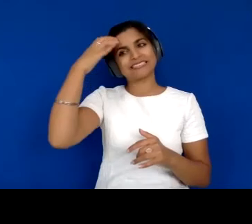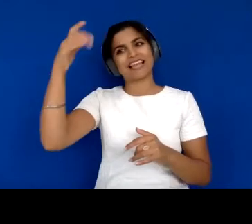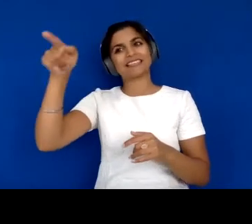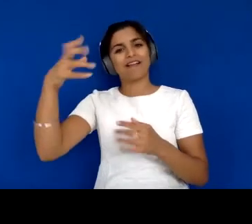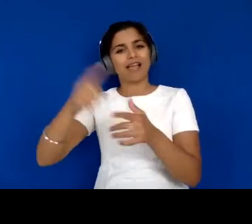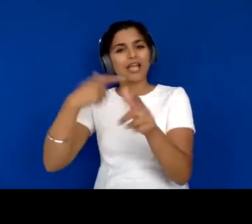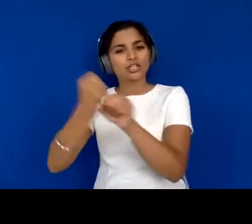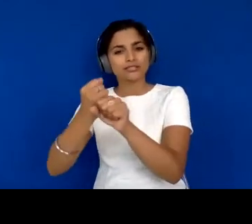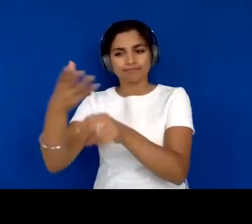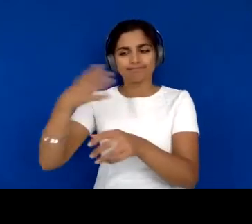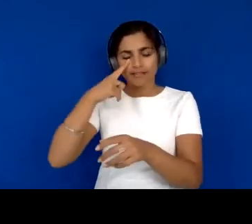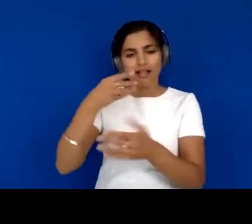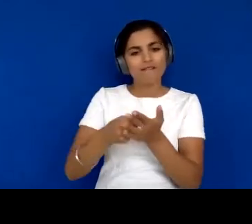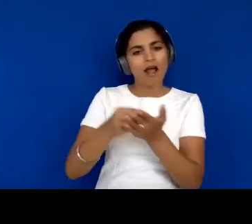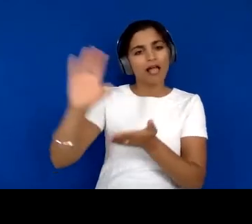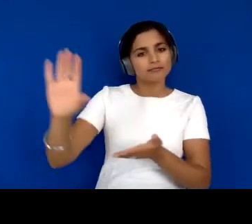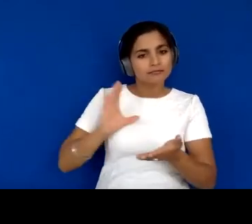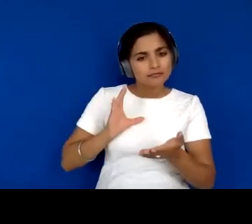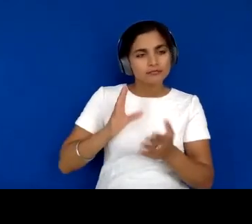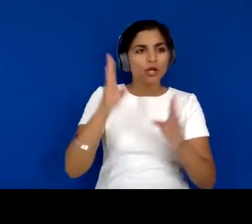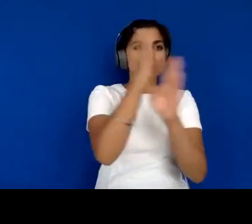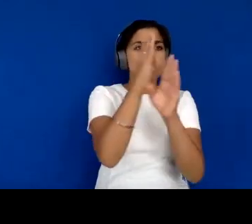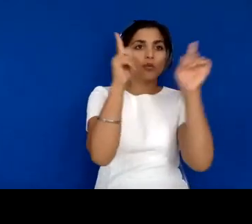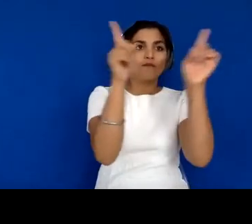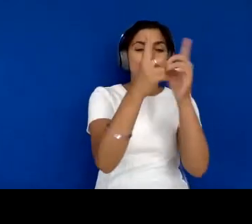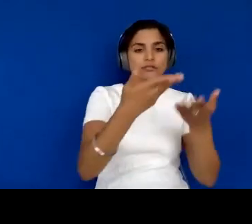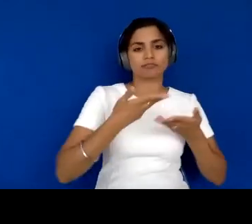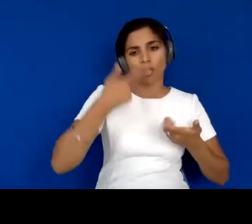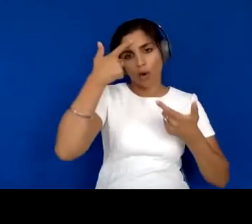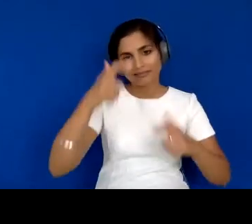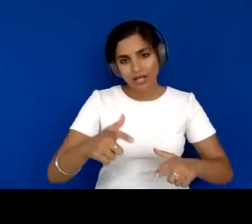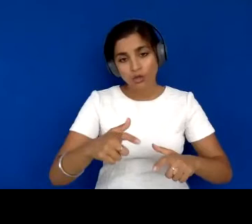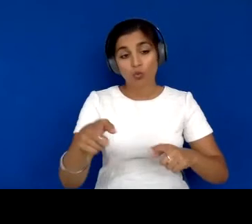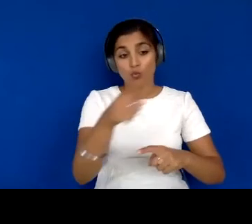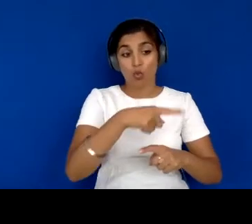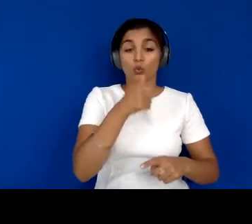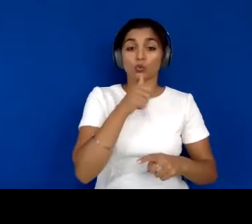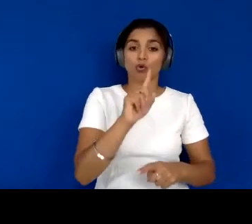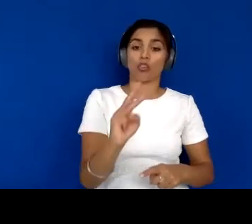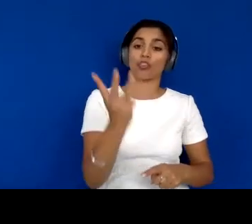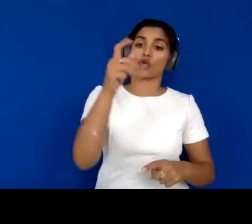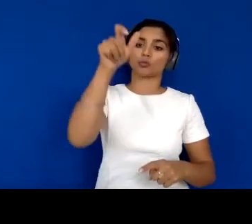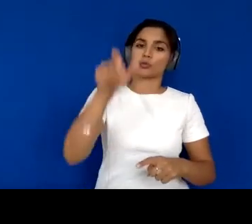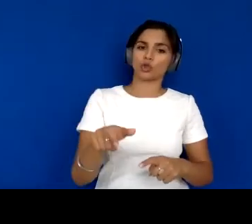universities that give accommodations they only use third person vocabulary